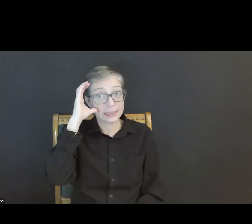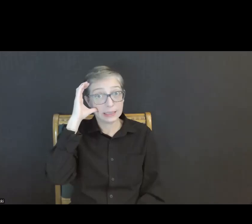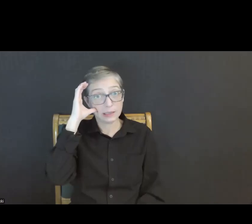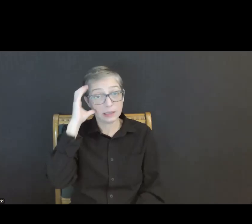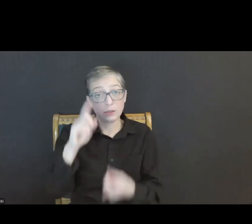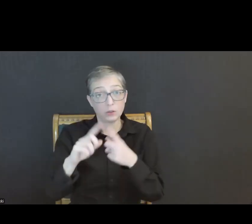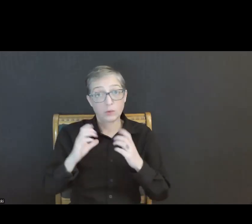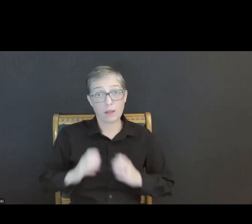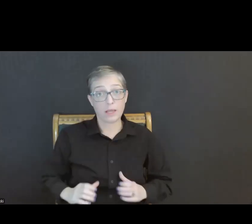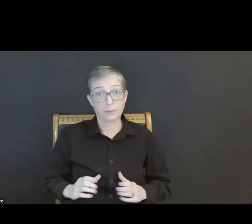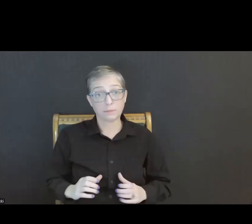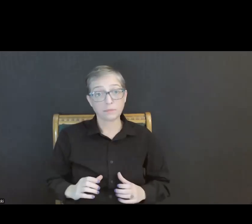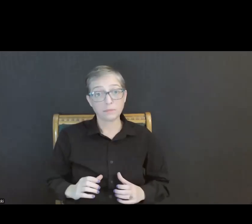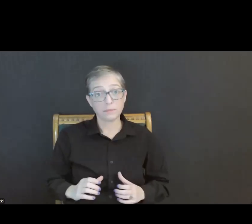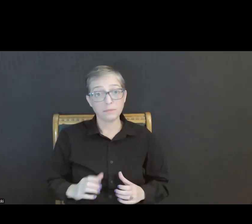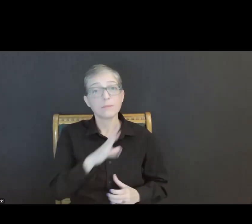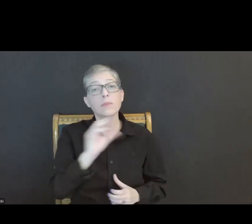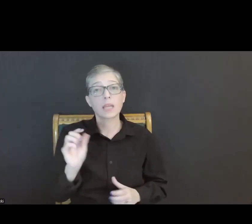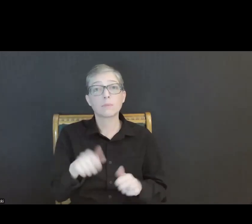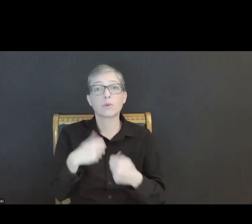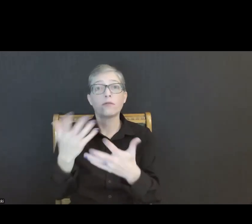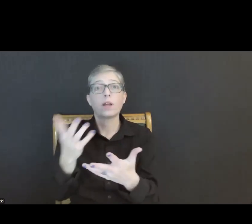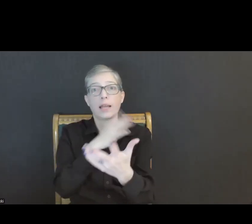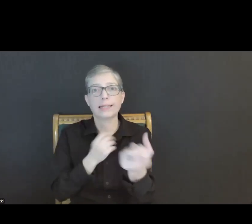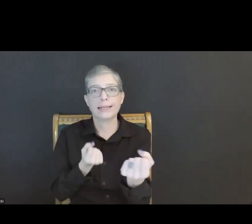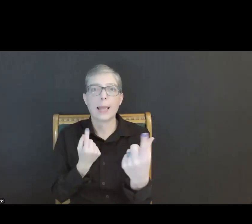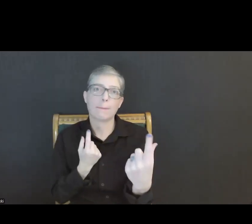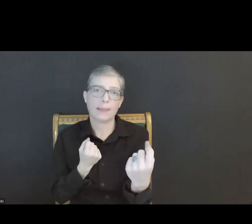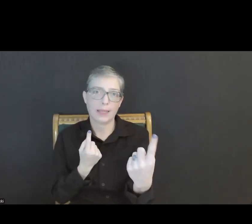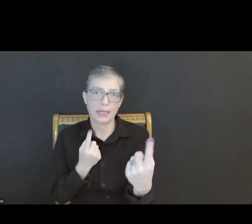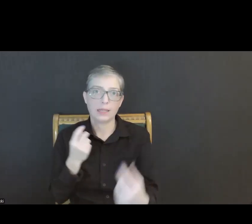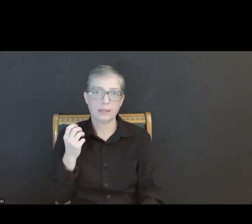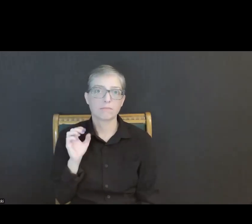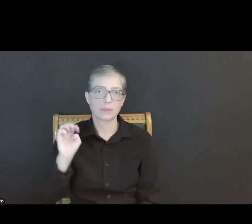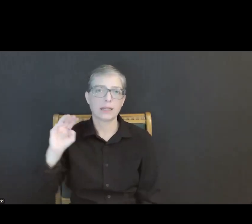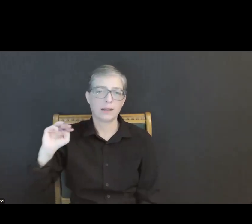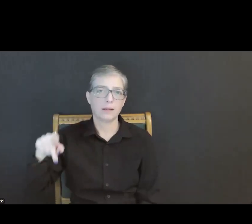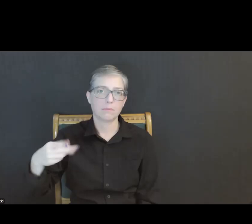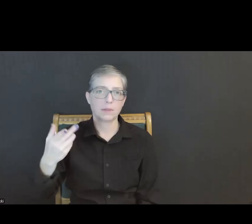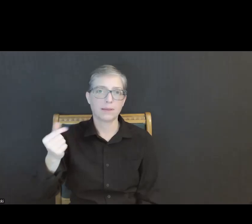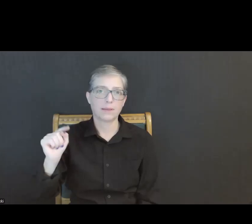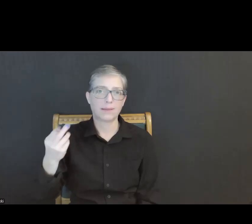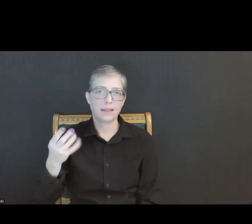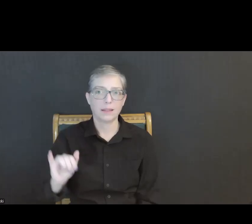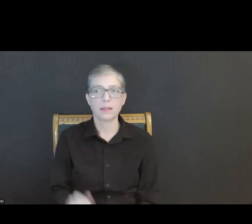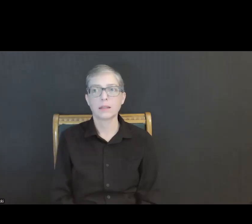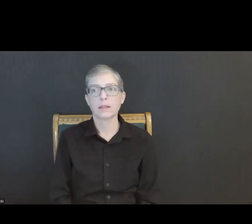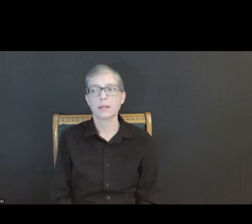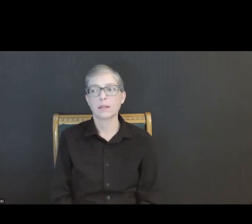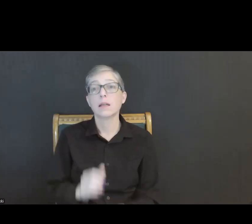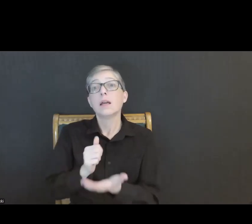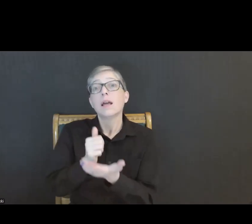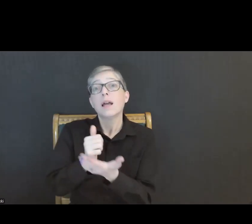U but also providing empathy um you know making people feel like they are being understood and